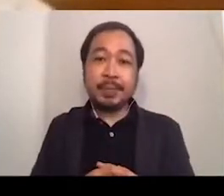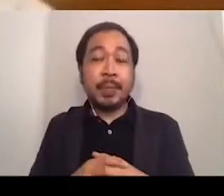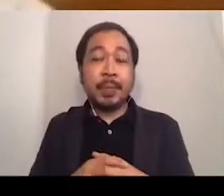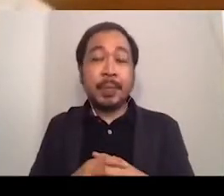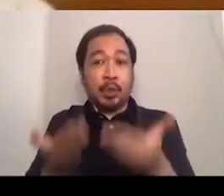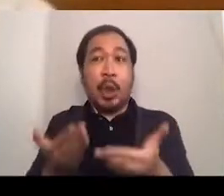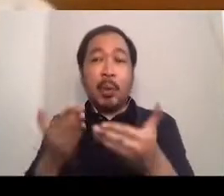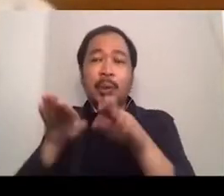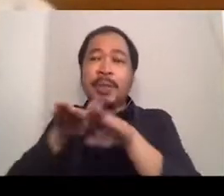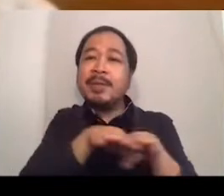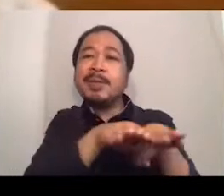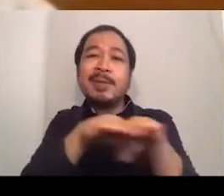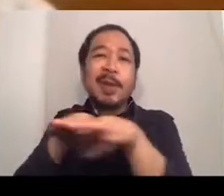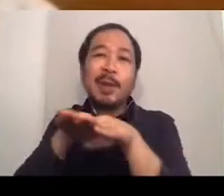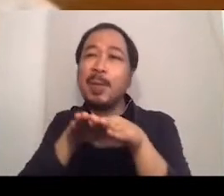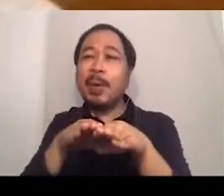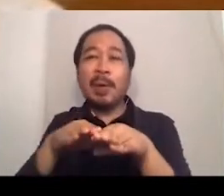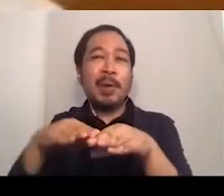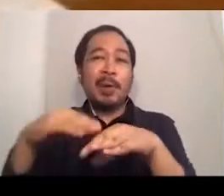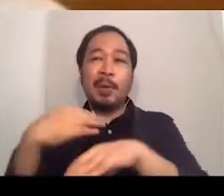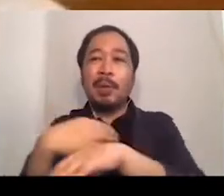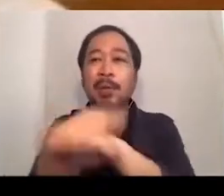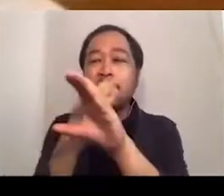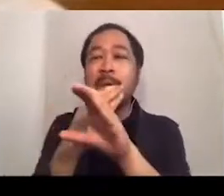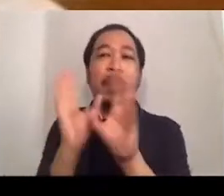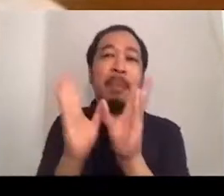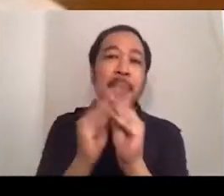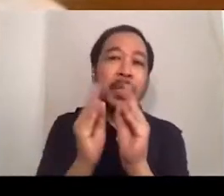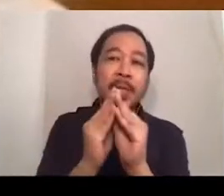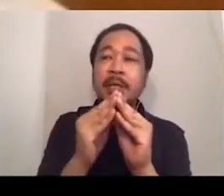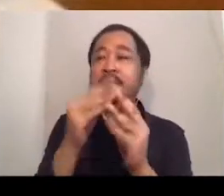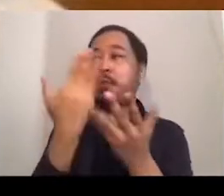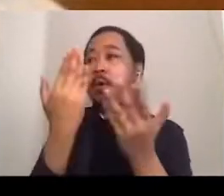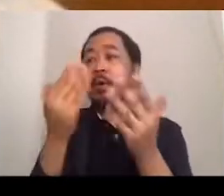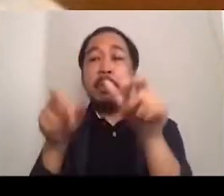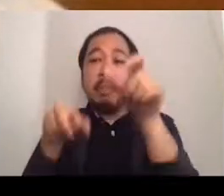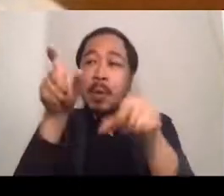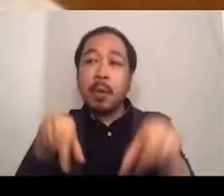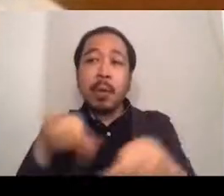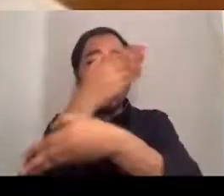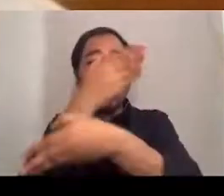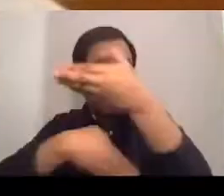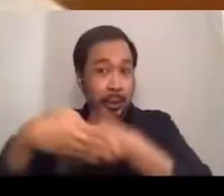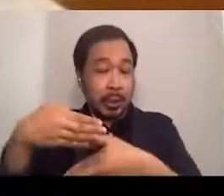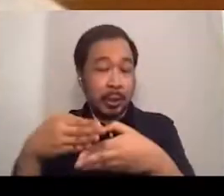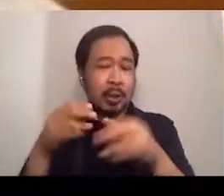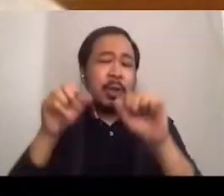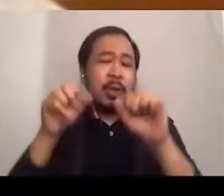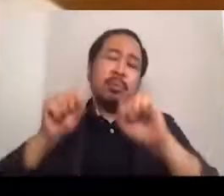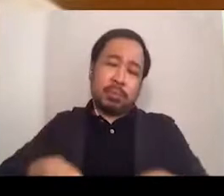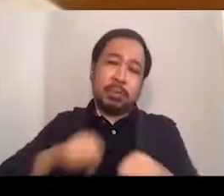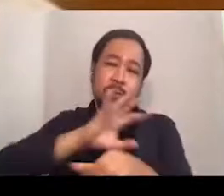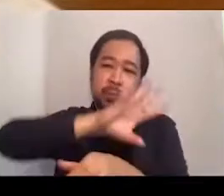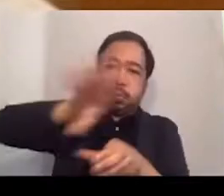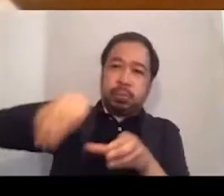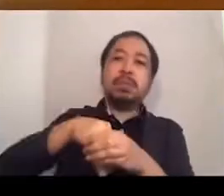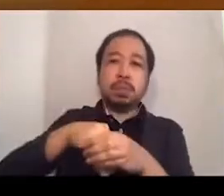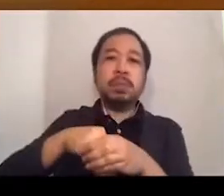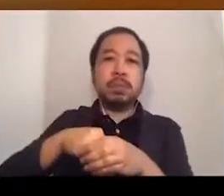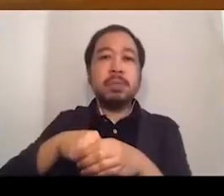for persons with disabilities to be able to participate fully in distant